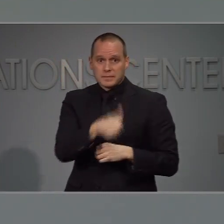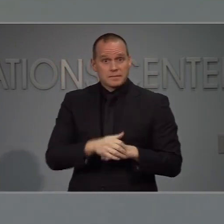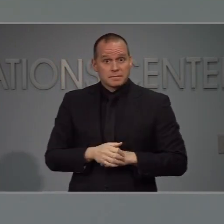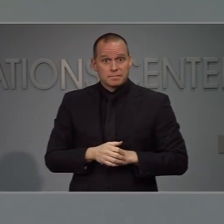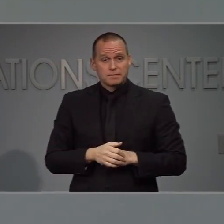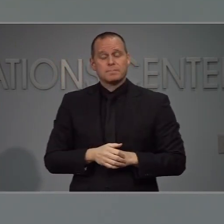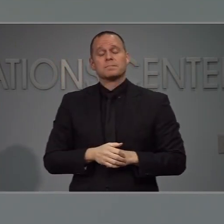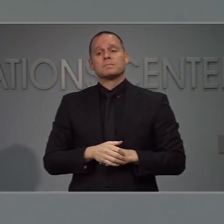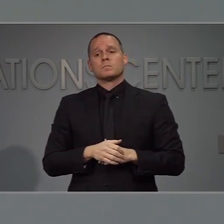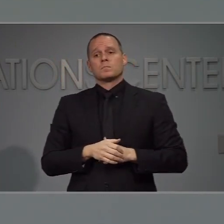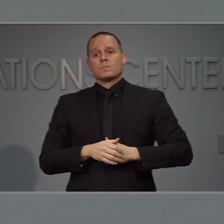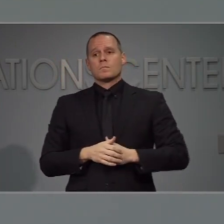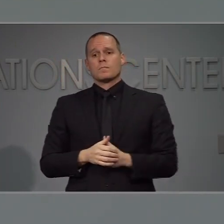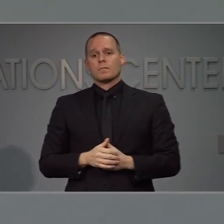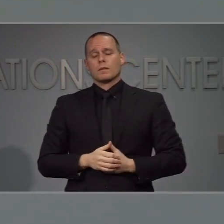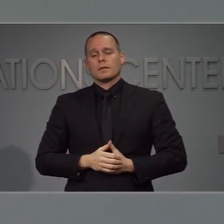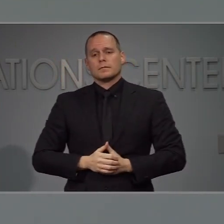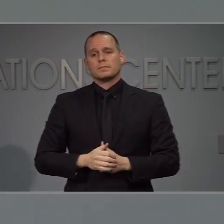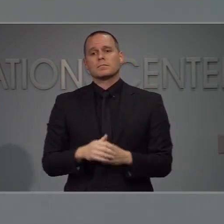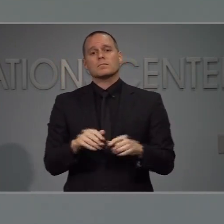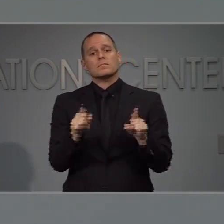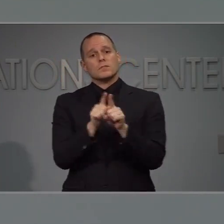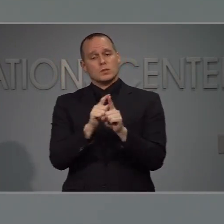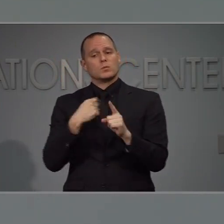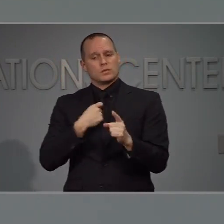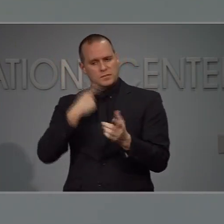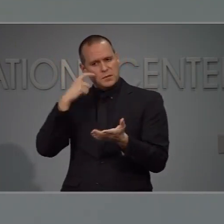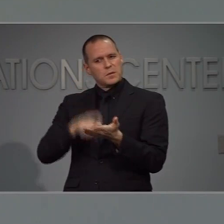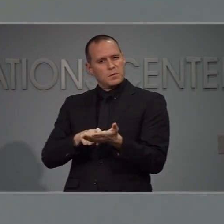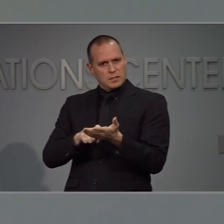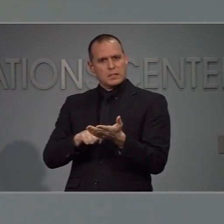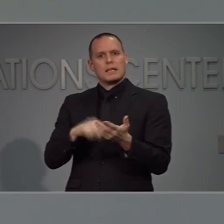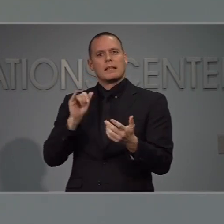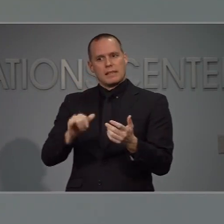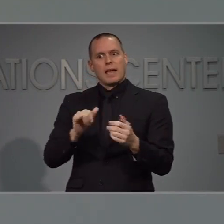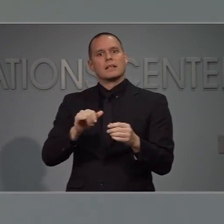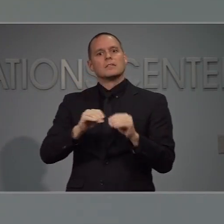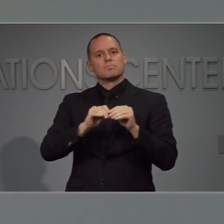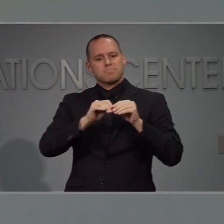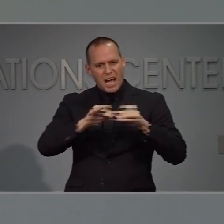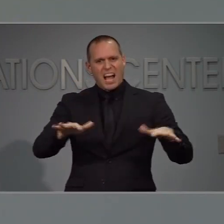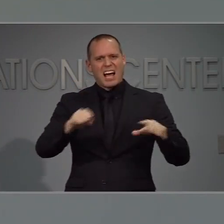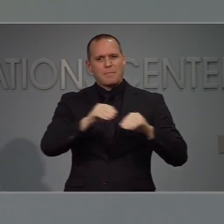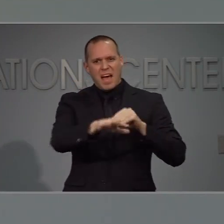FEWER PEOPLE ARE GETTING SICK. AT THE SAME TIME.